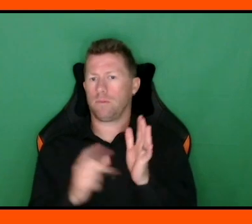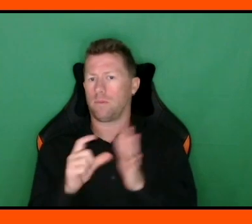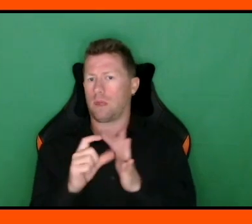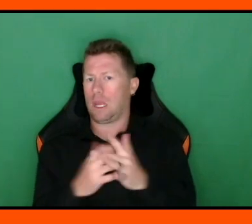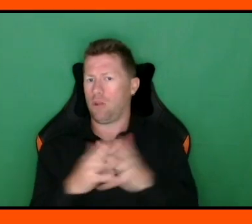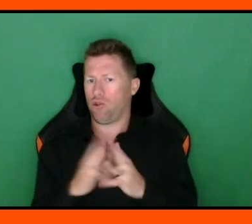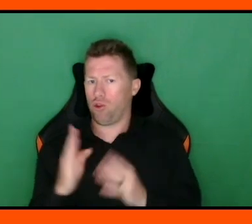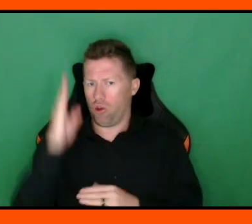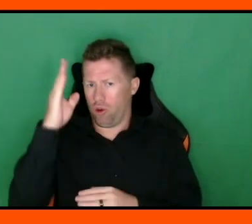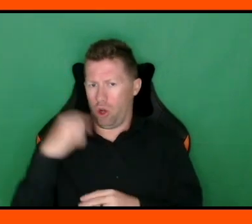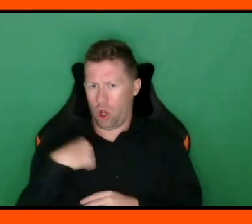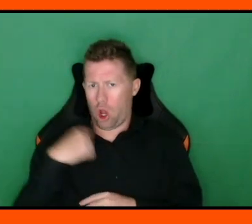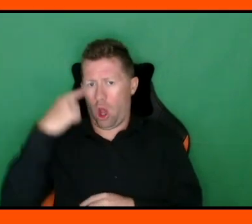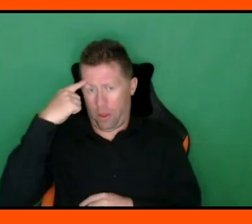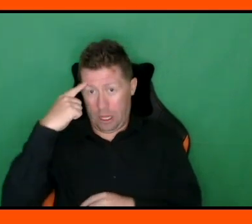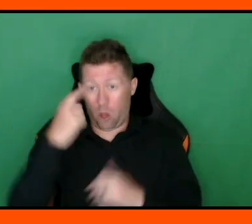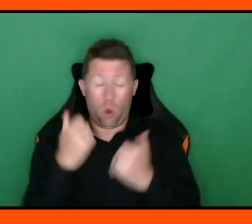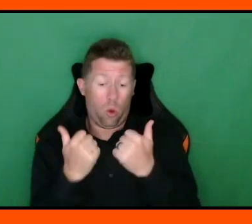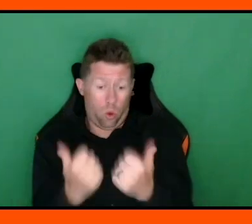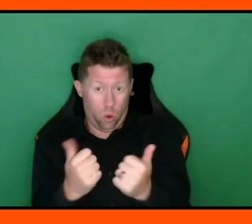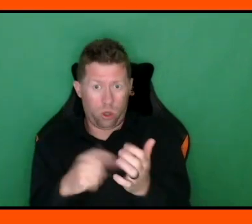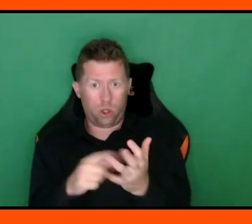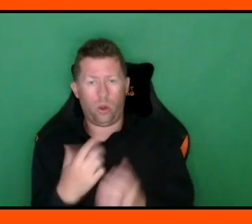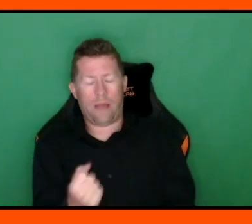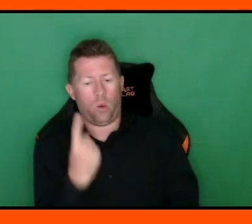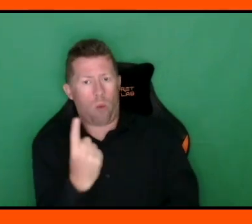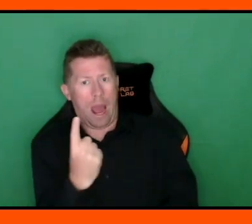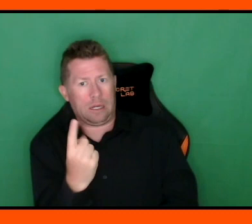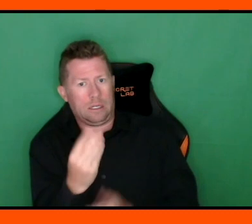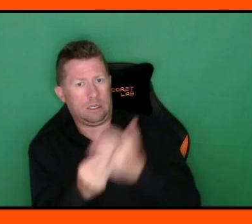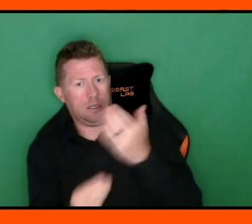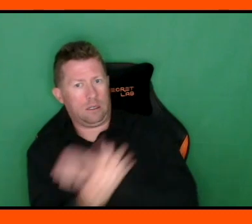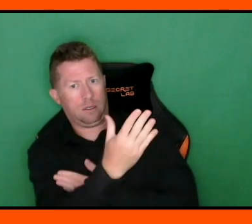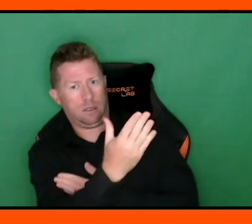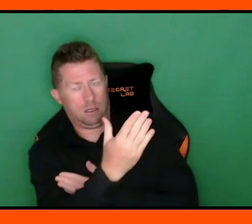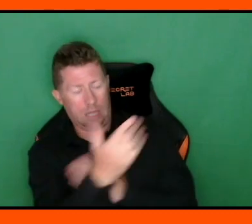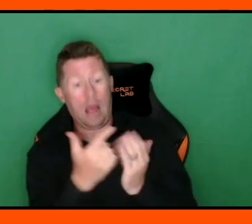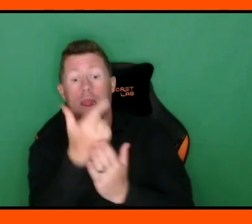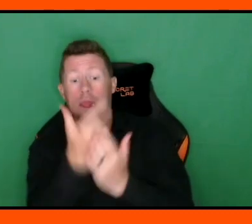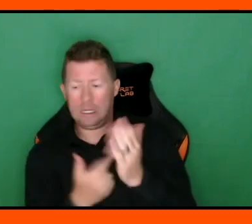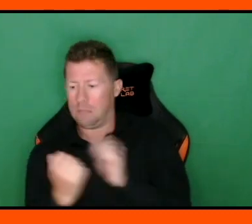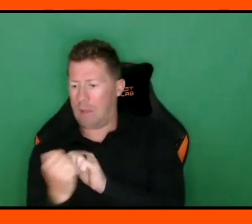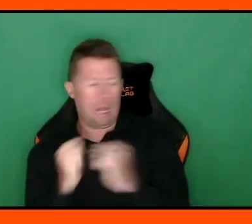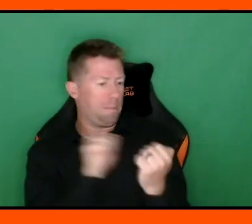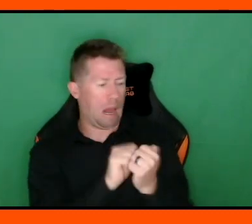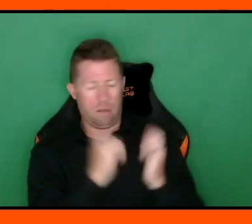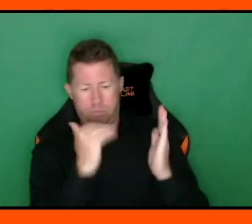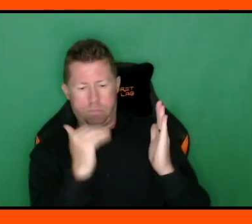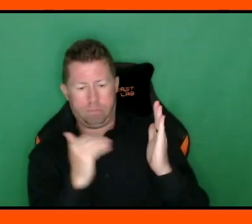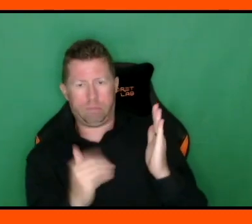I think it would be sensible to have the one submission which lists all the partners who are involved in the compilation of it.